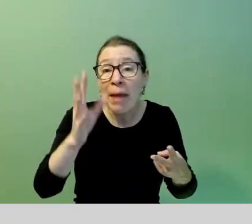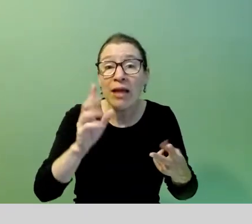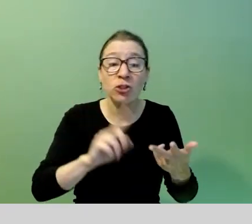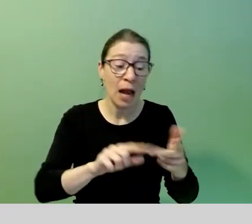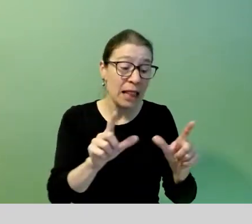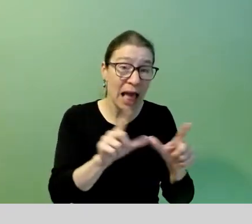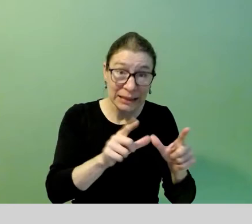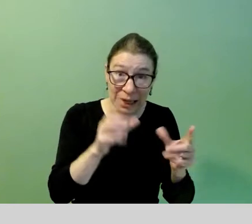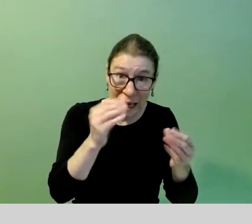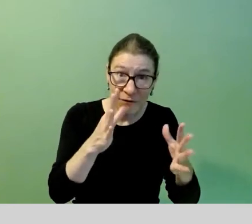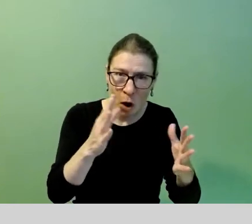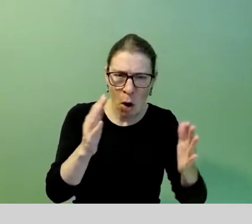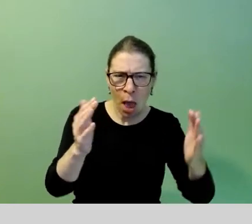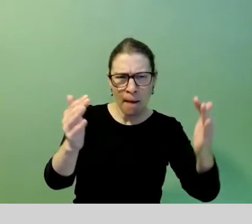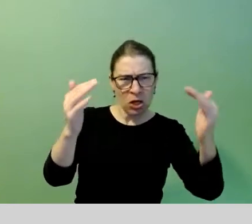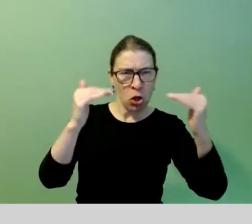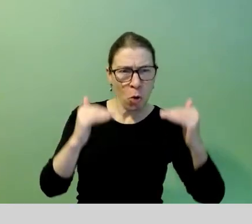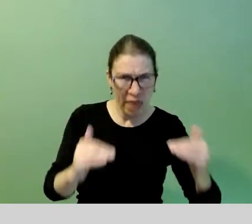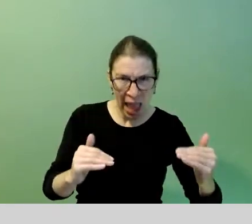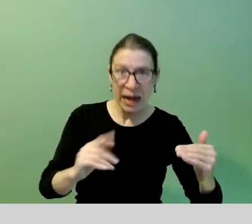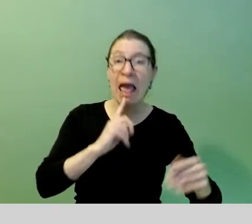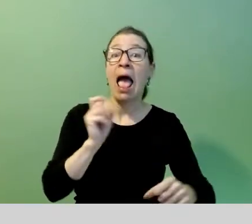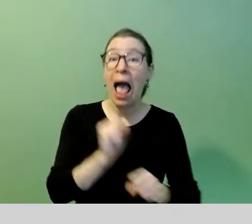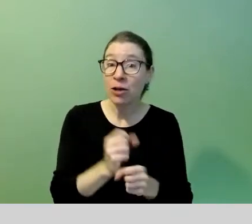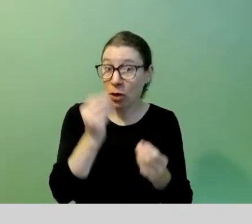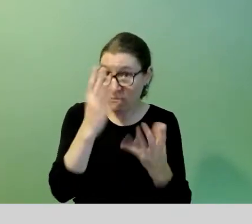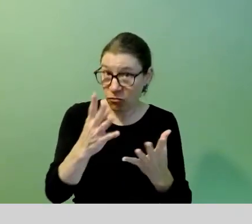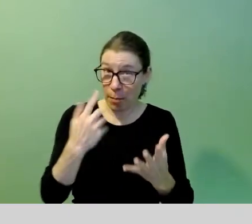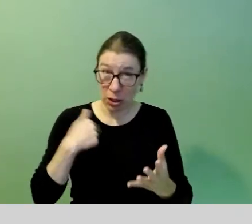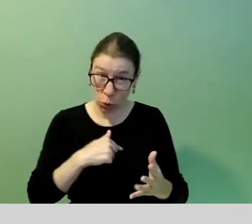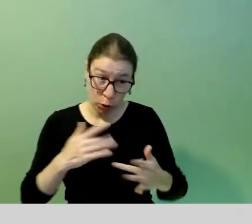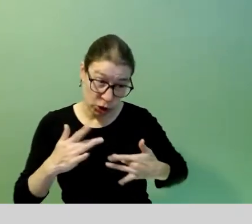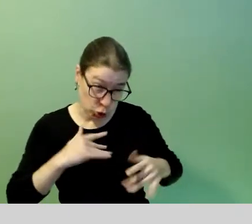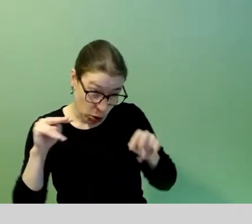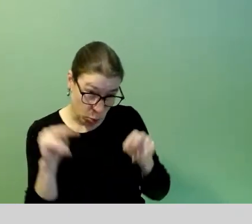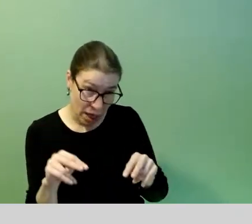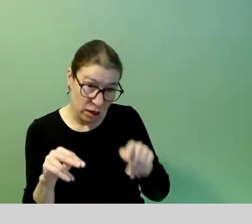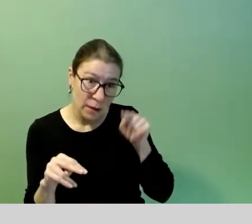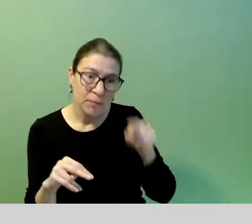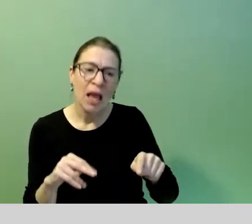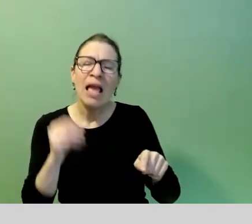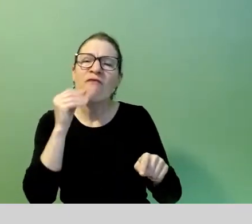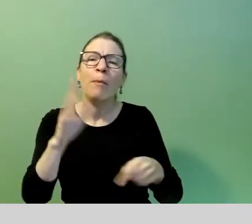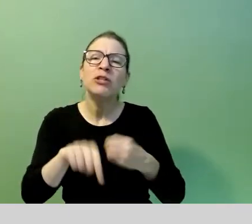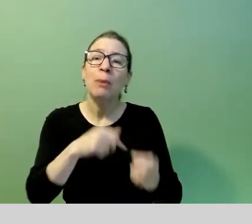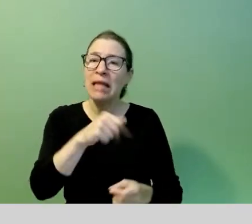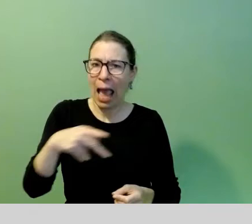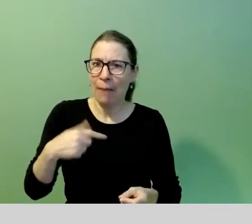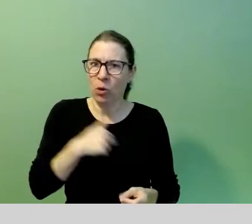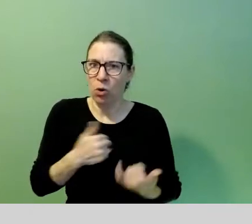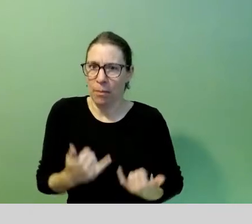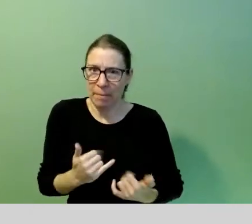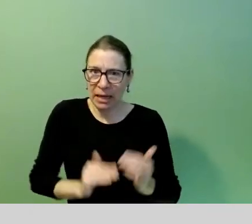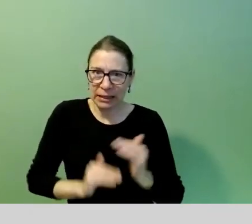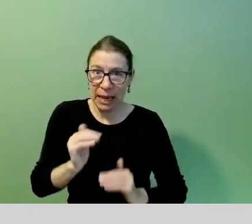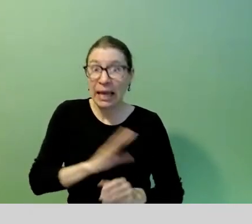below that is the actual information we care about. This is information about the application we're building, including the requirements.